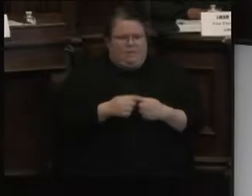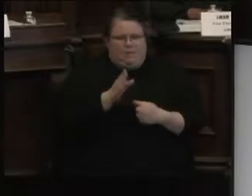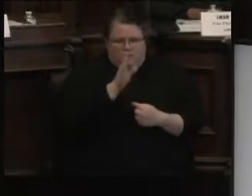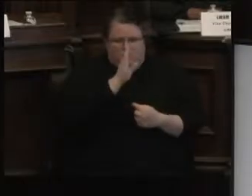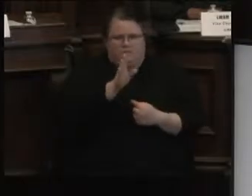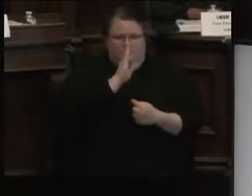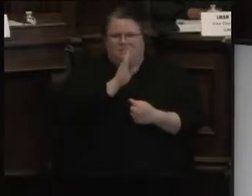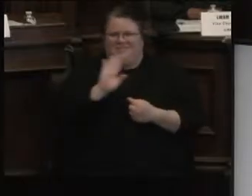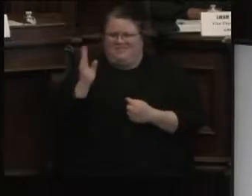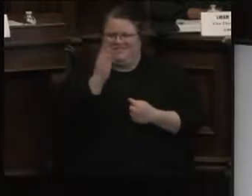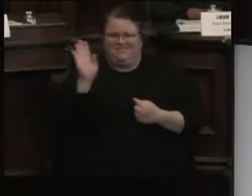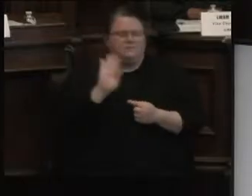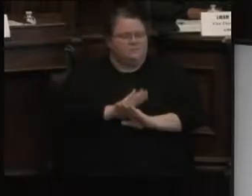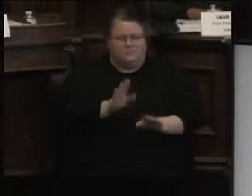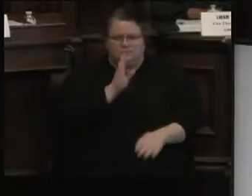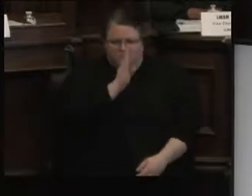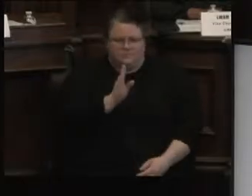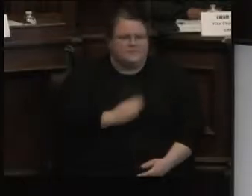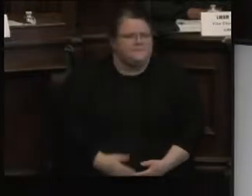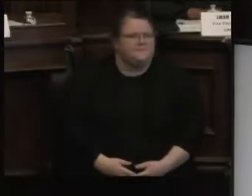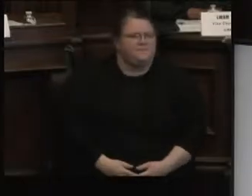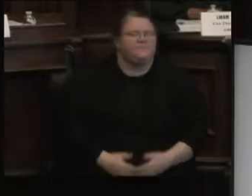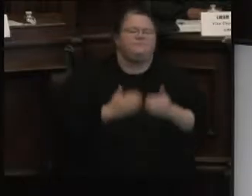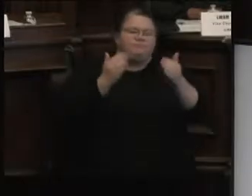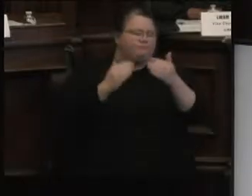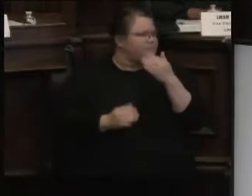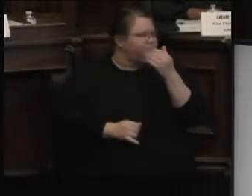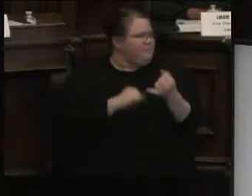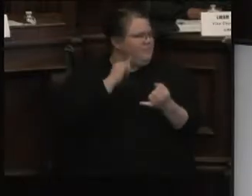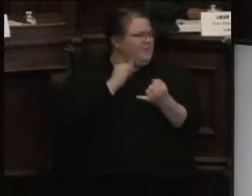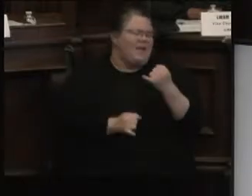saying the person will be like,